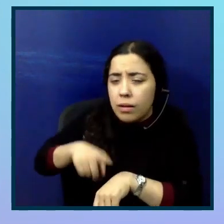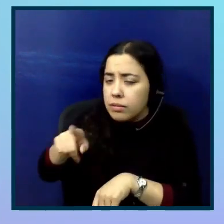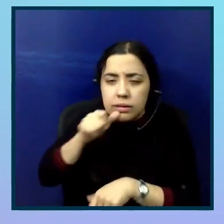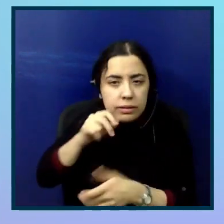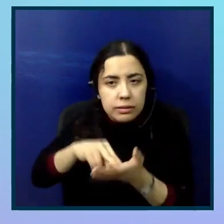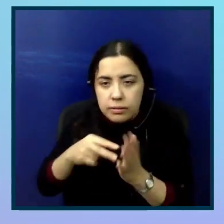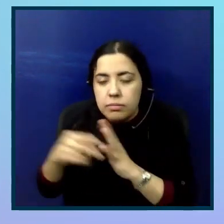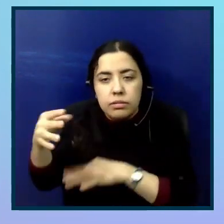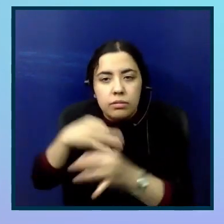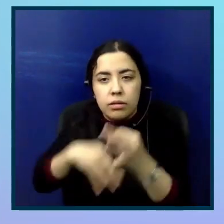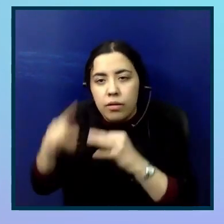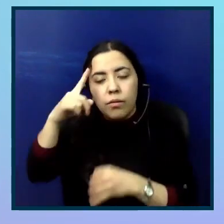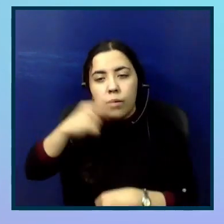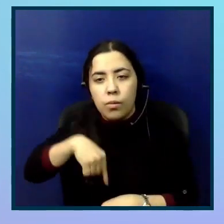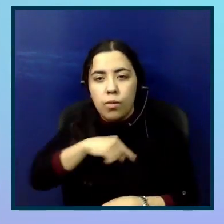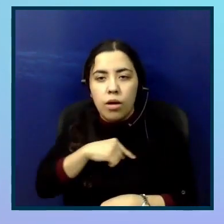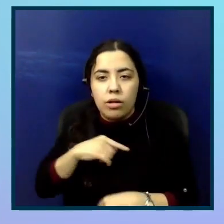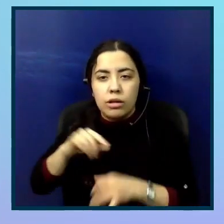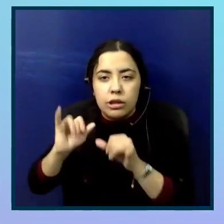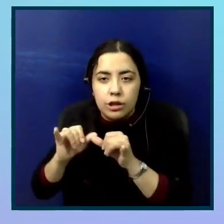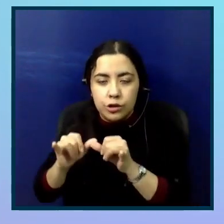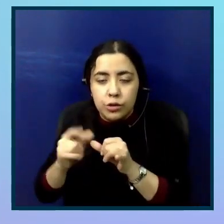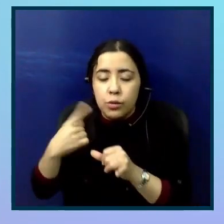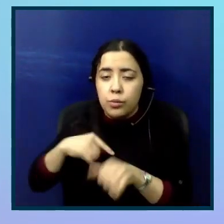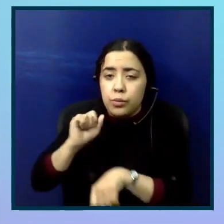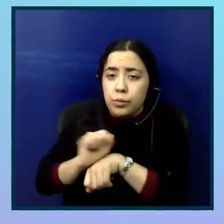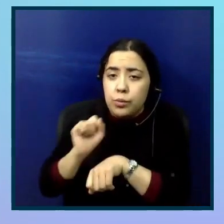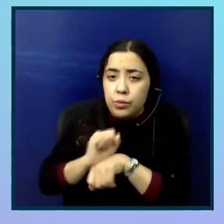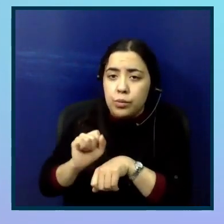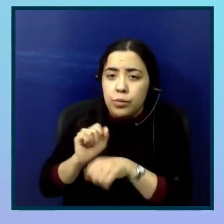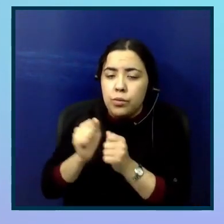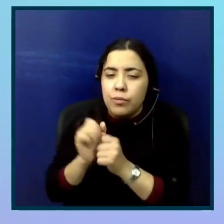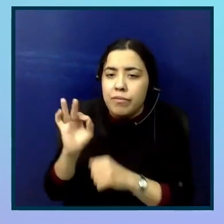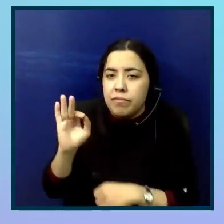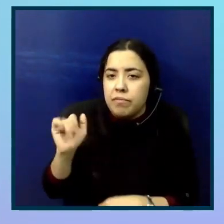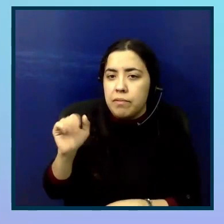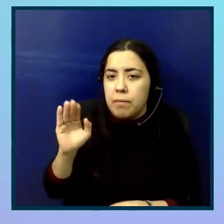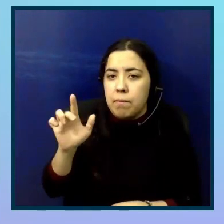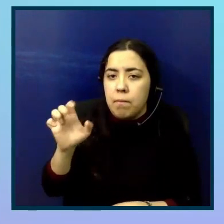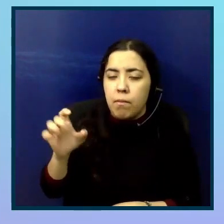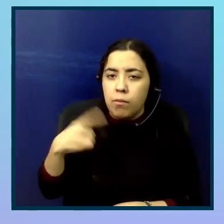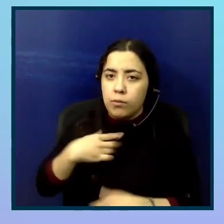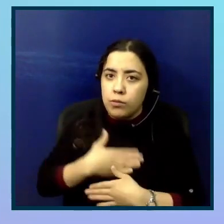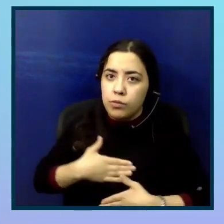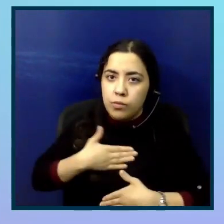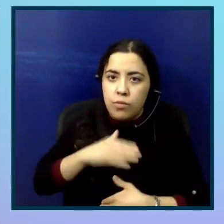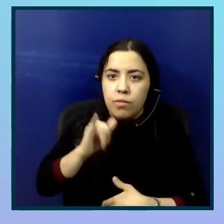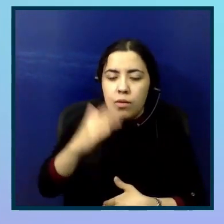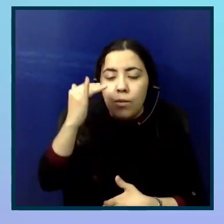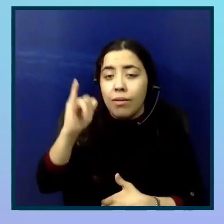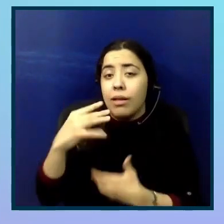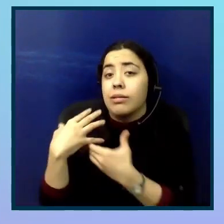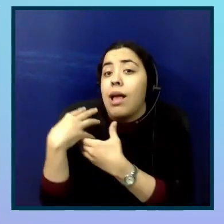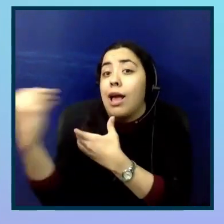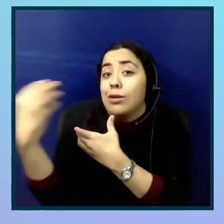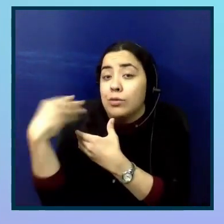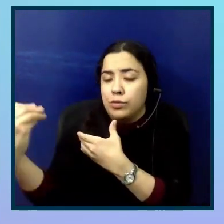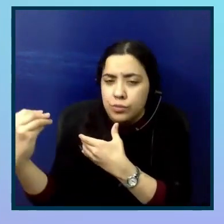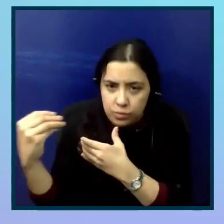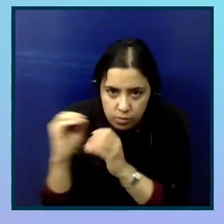So one of the reasons why we really enjoy working with Fable is it is an external organization that is able to recruit participants